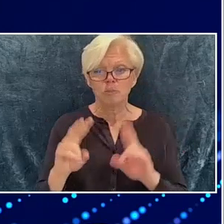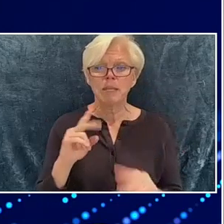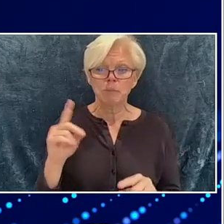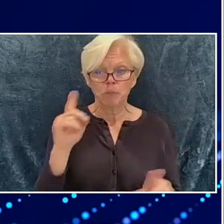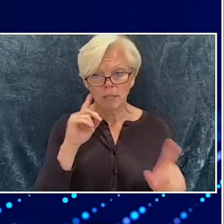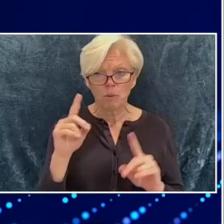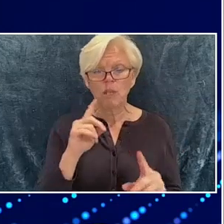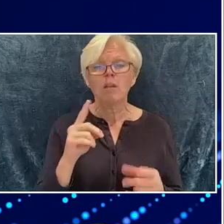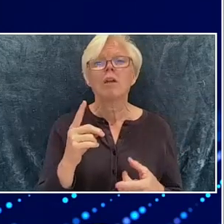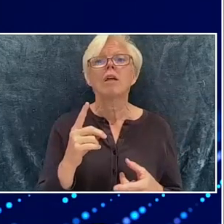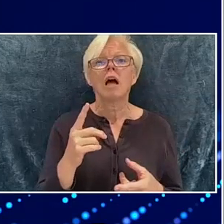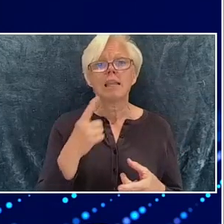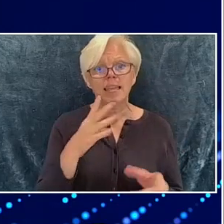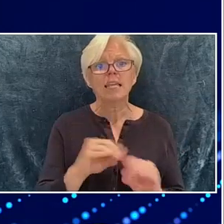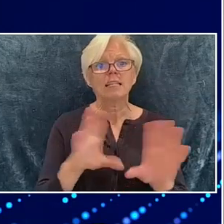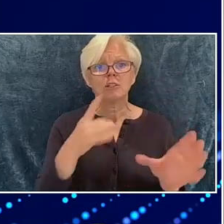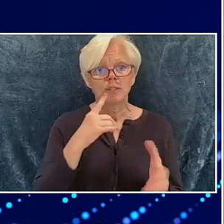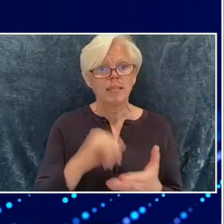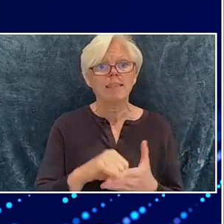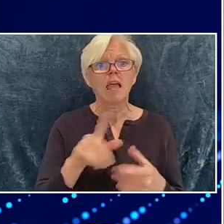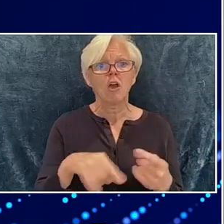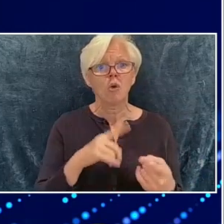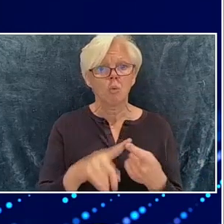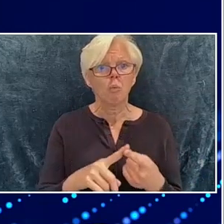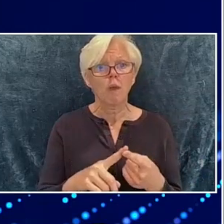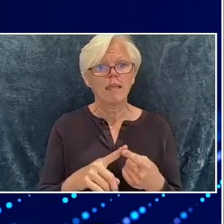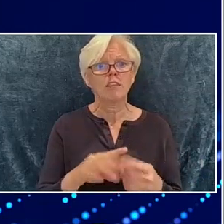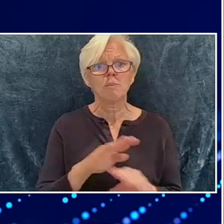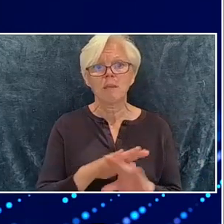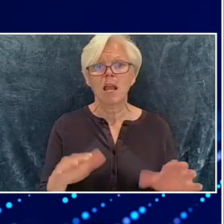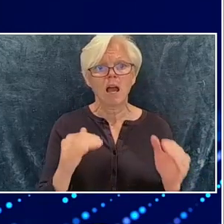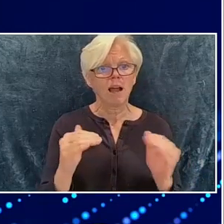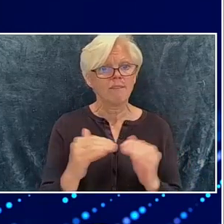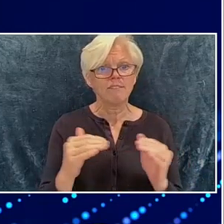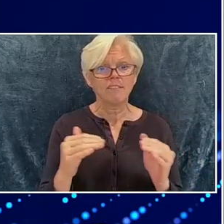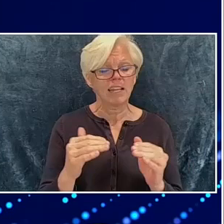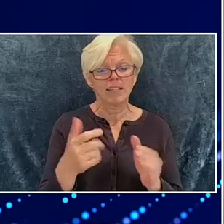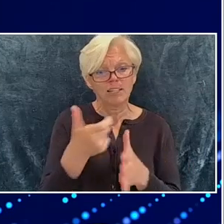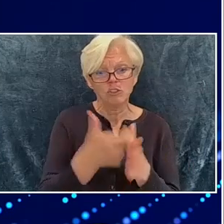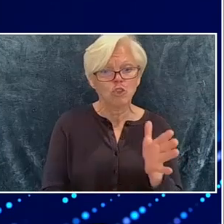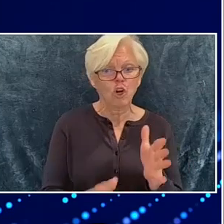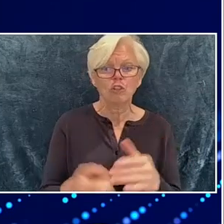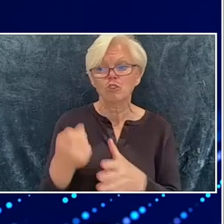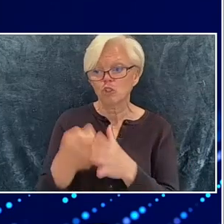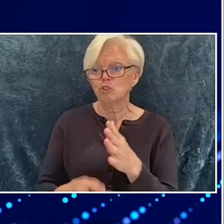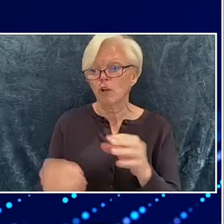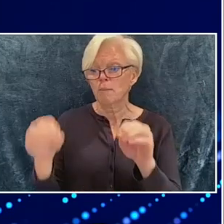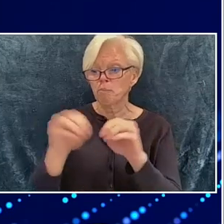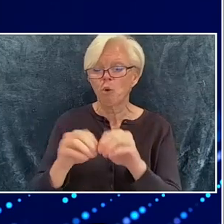indicated that when they're being unfairly charged or charged more than they could be in the private market, that they're